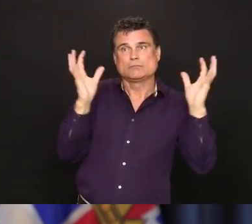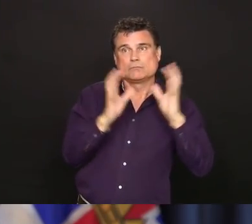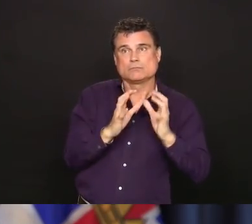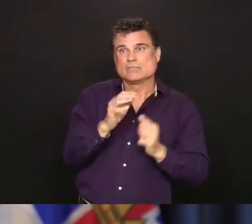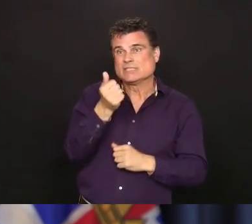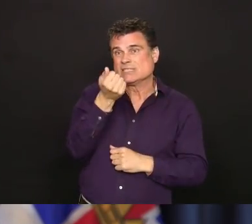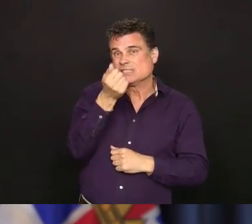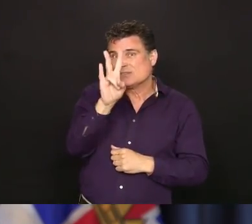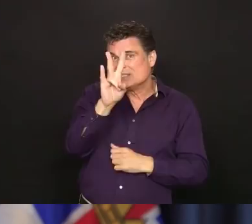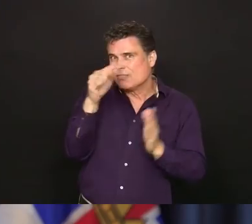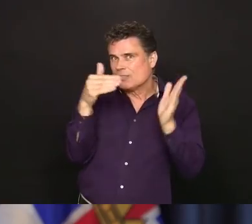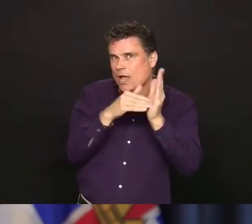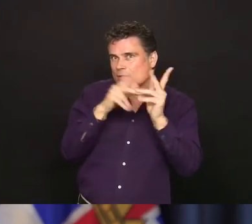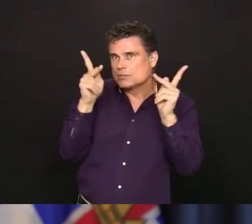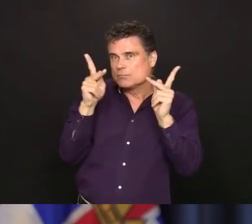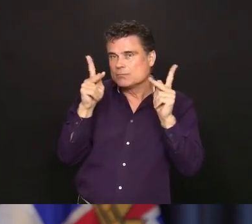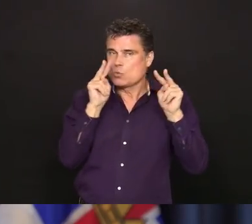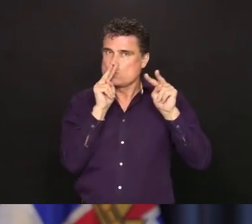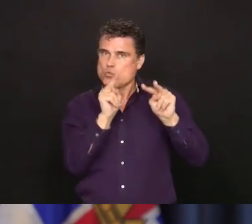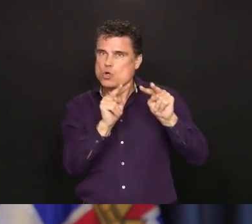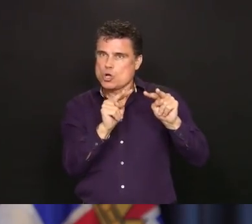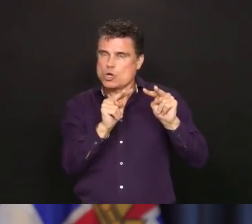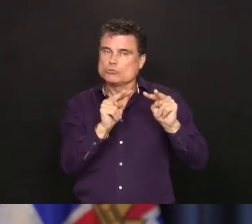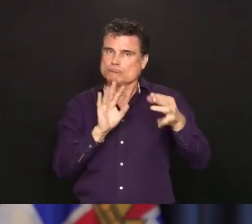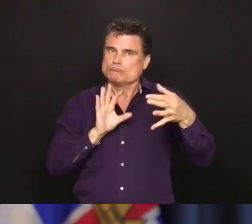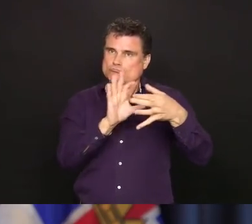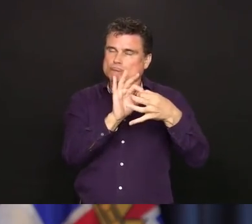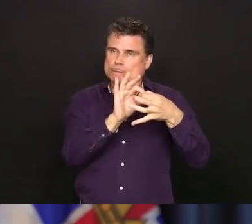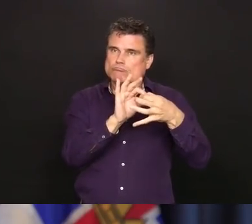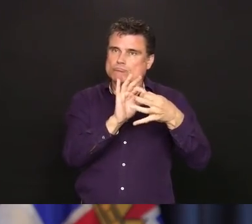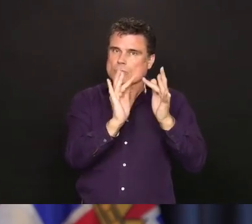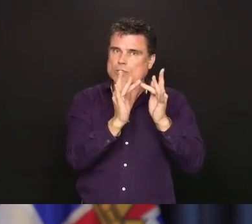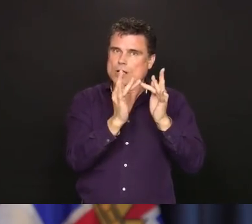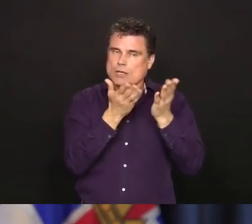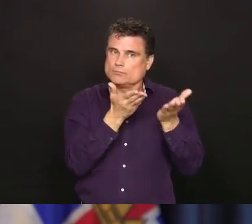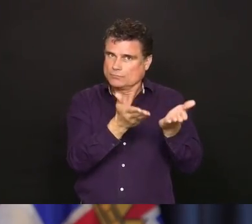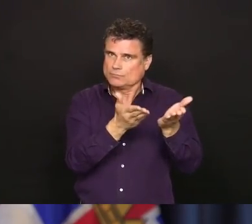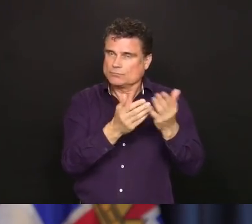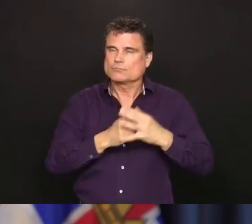a town hall. Yesterday two of my colleagues in the legislature, along with